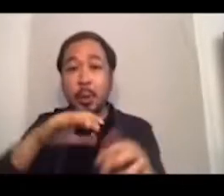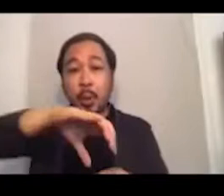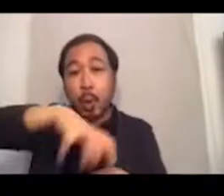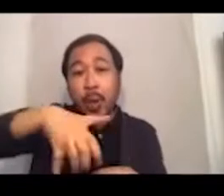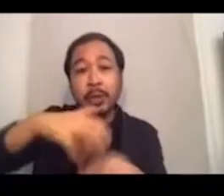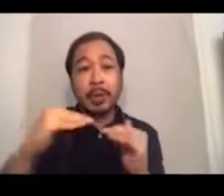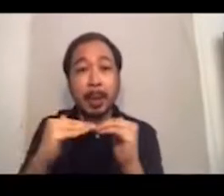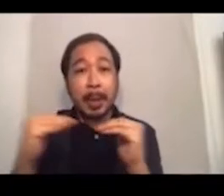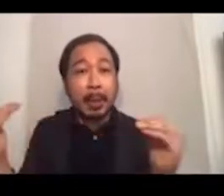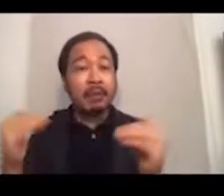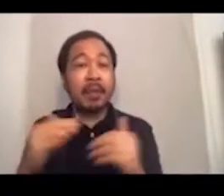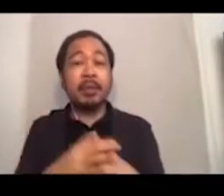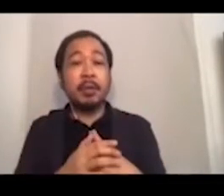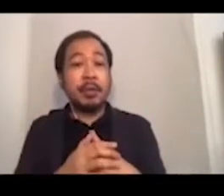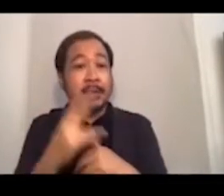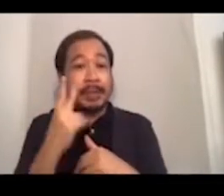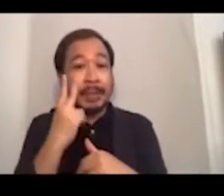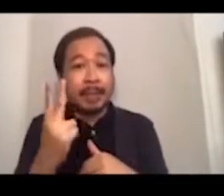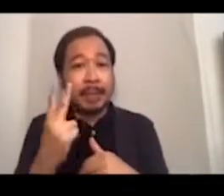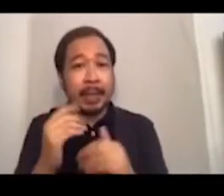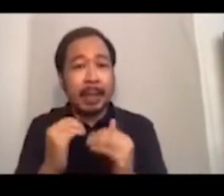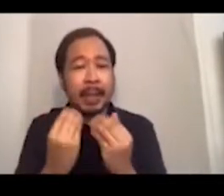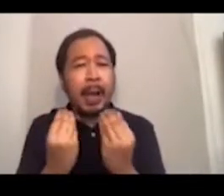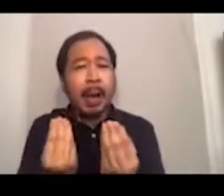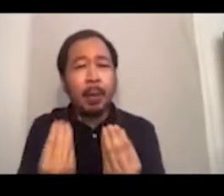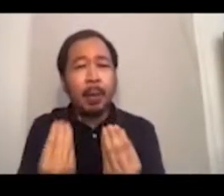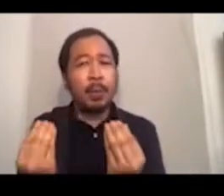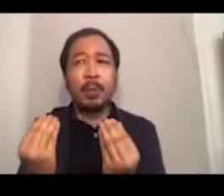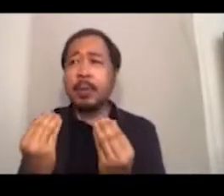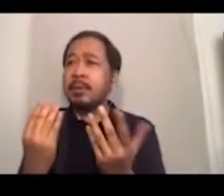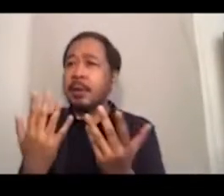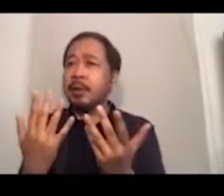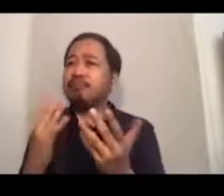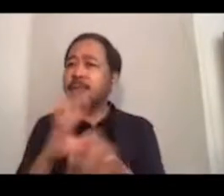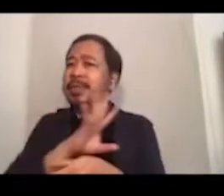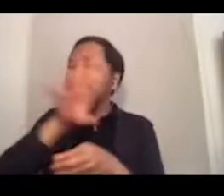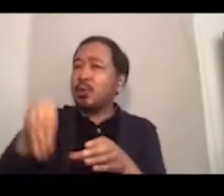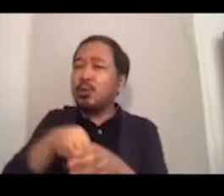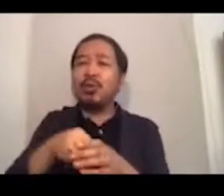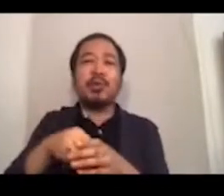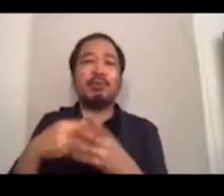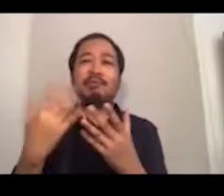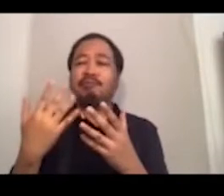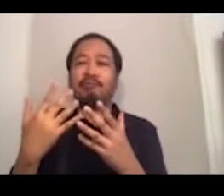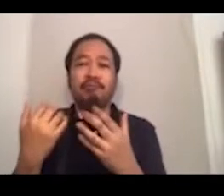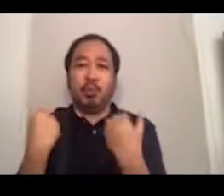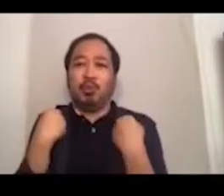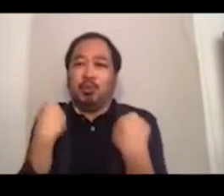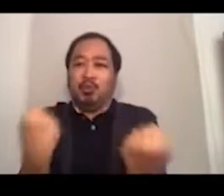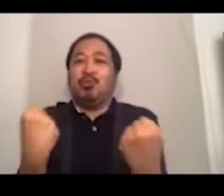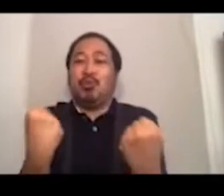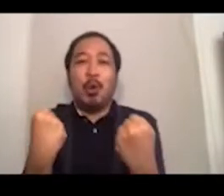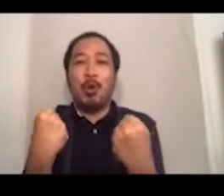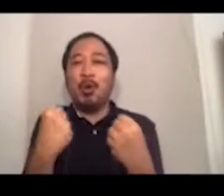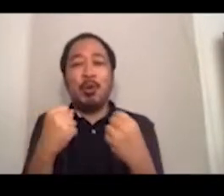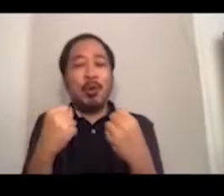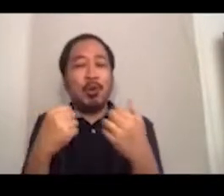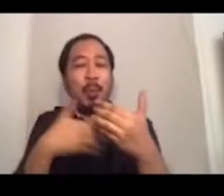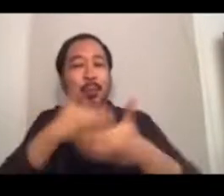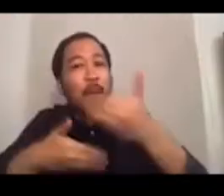as a result of the COVID pandemic. What I would like to say is that the challenges